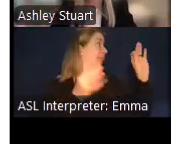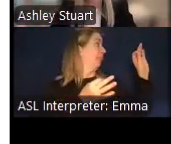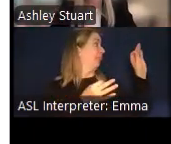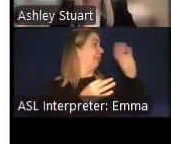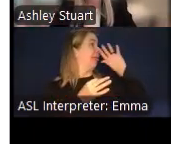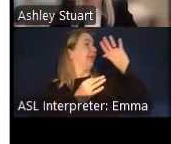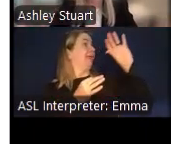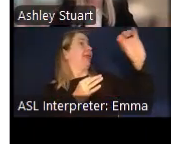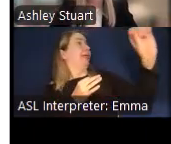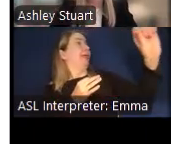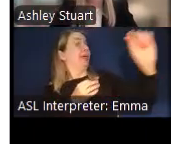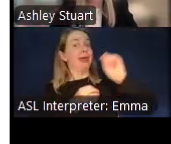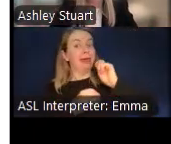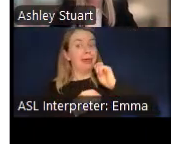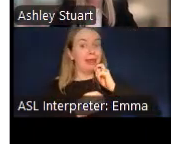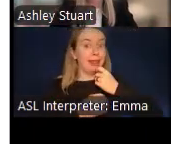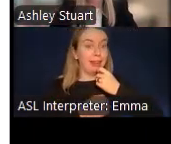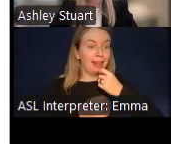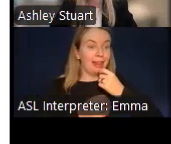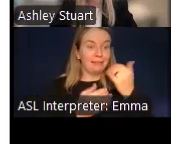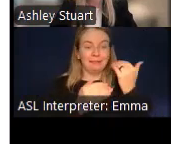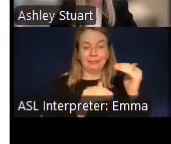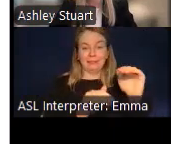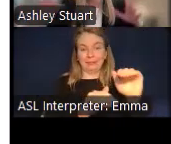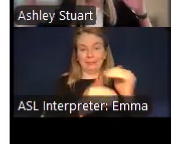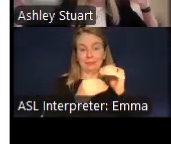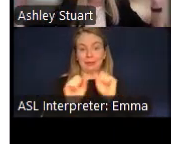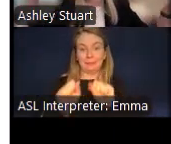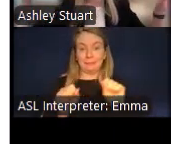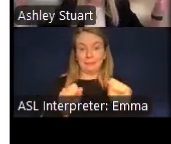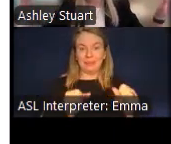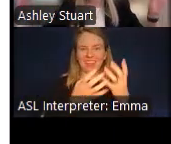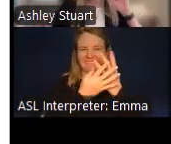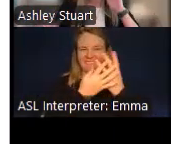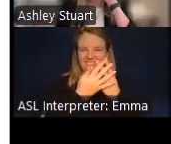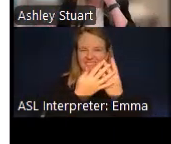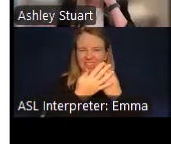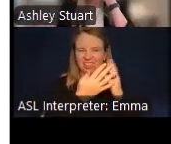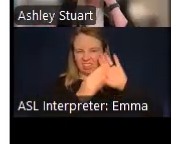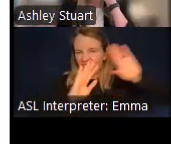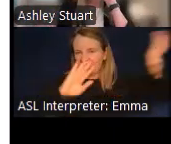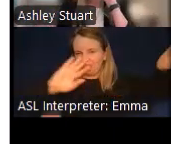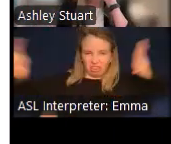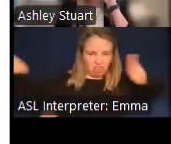Stimuli and have really limited ability to filter out extraneous input.